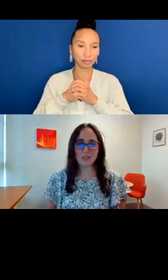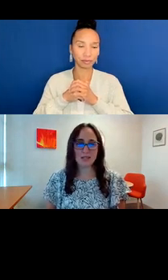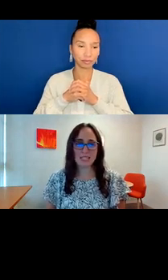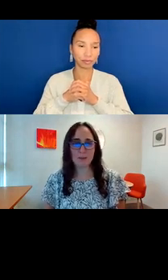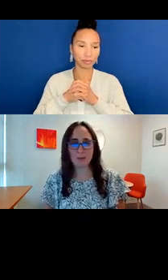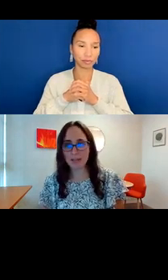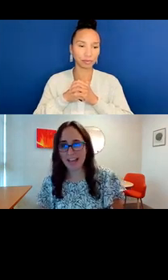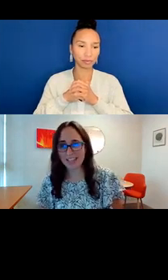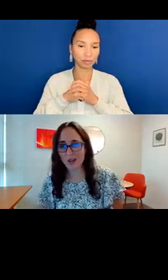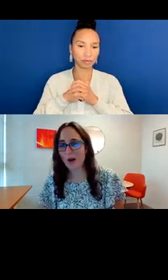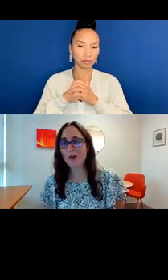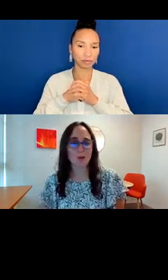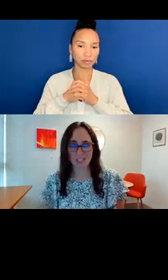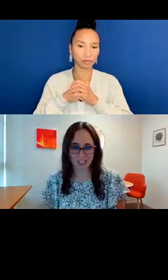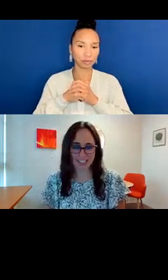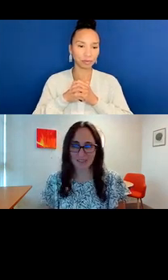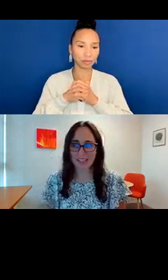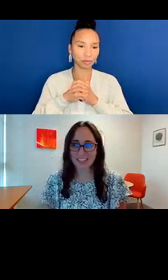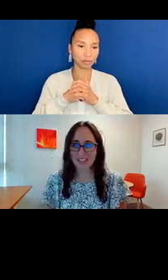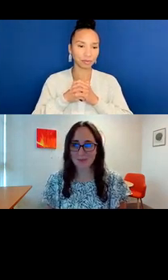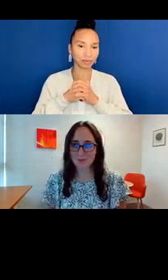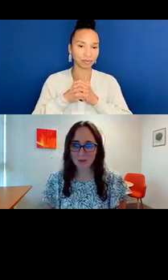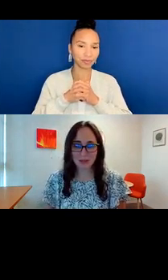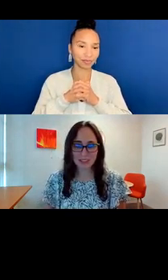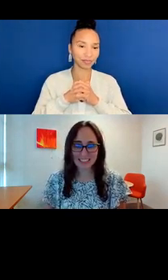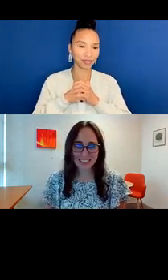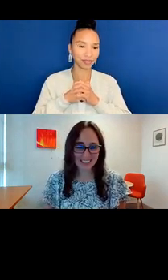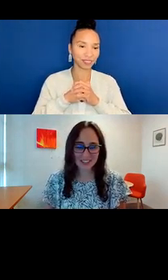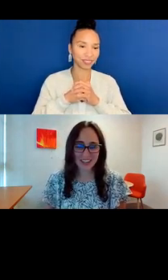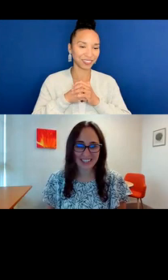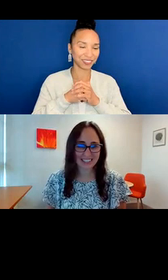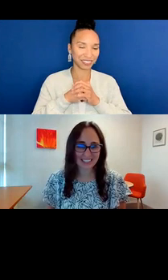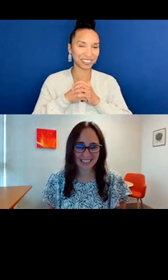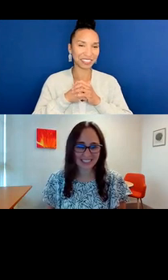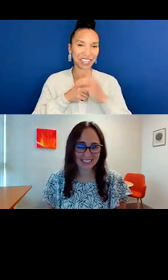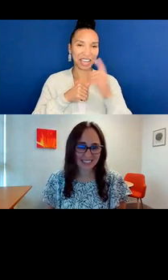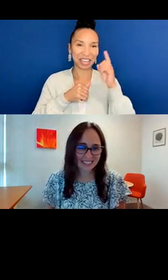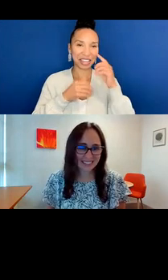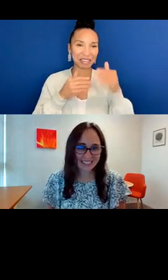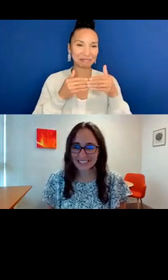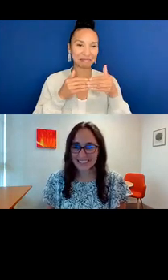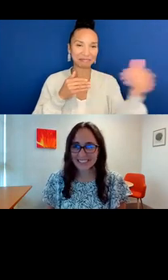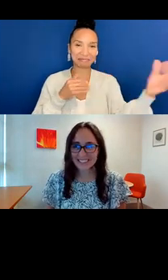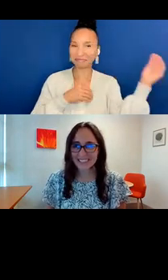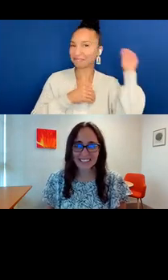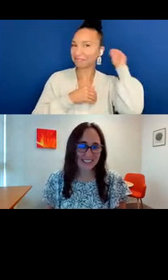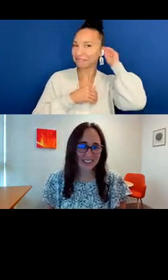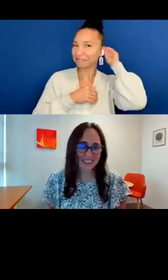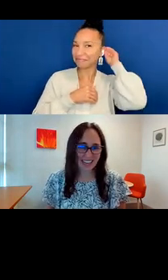This feature makes me want to ask all questions in my life with a poll. This is very exciting.